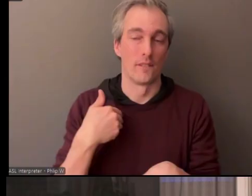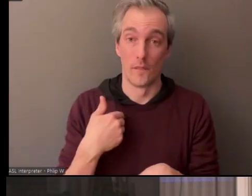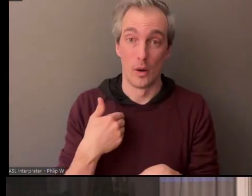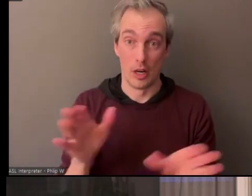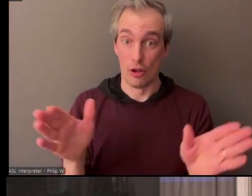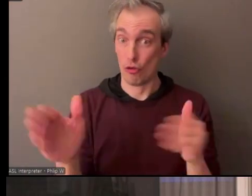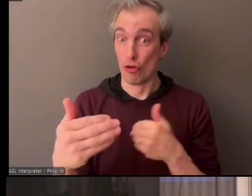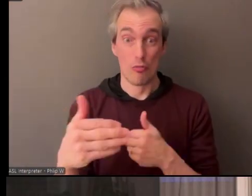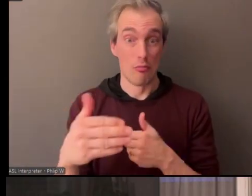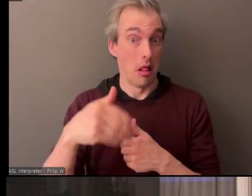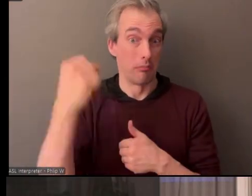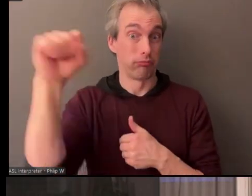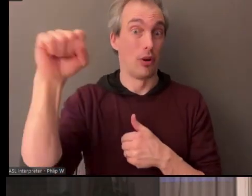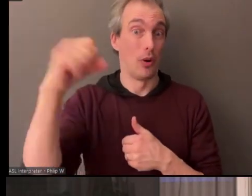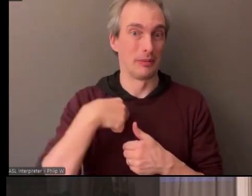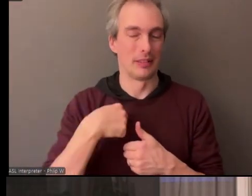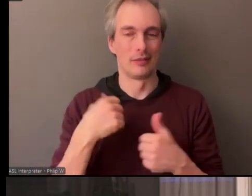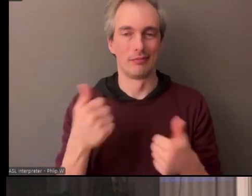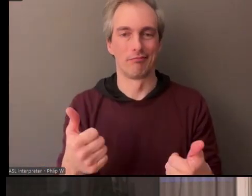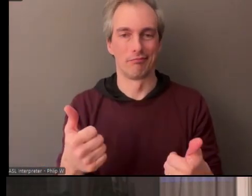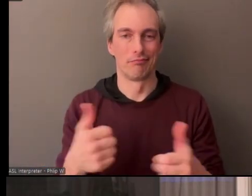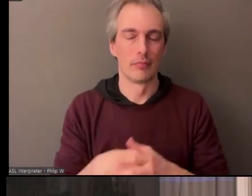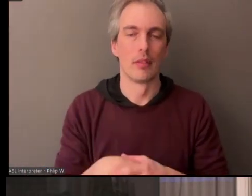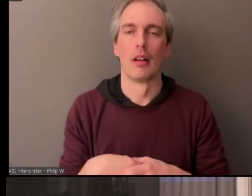The Web Content Accessibility Guidelines are not acceptance criteria.